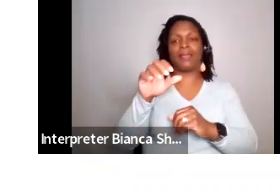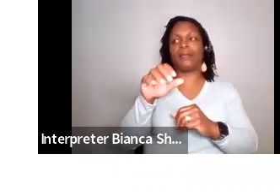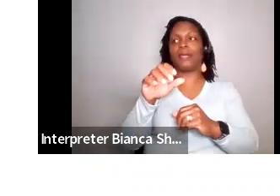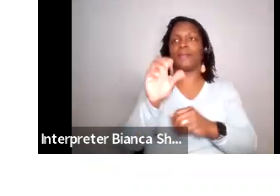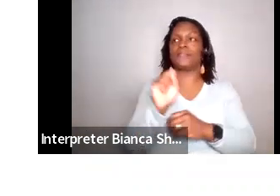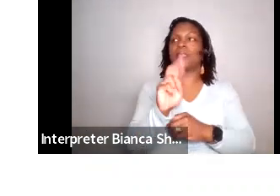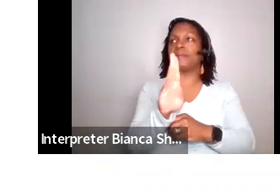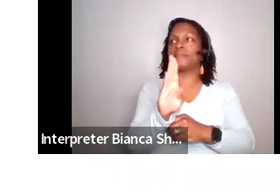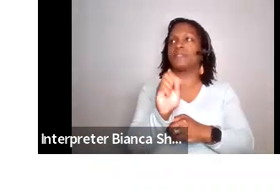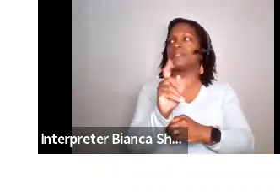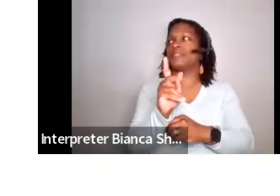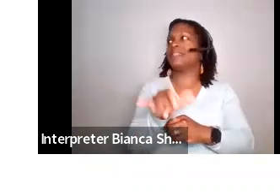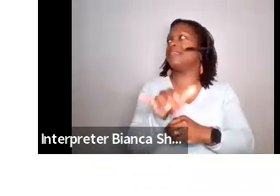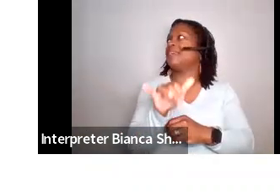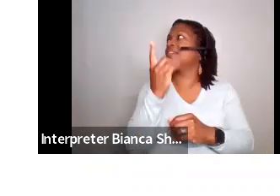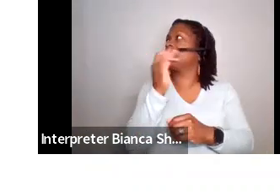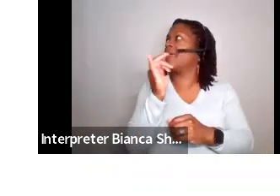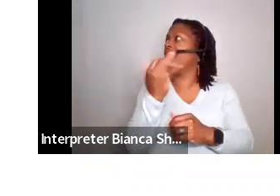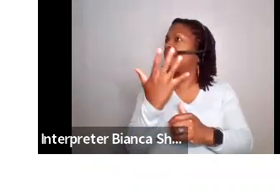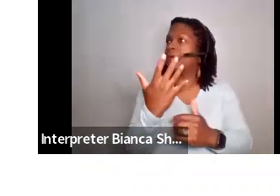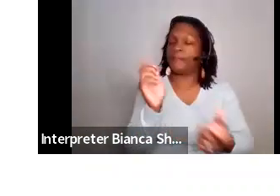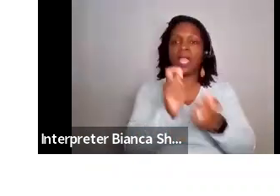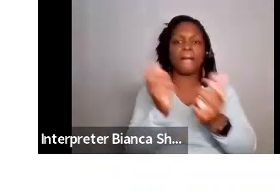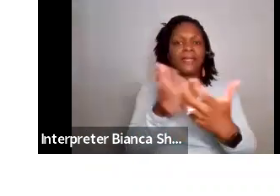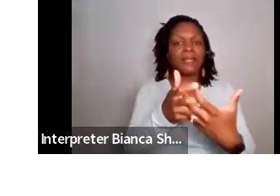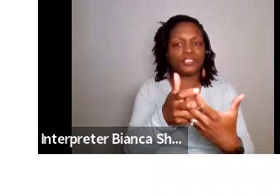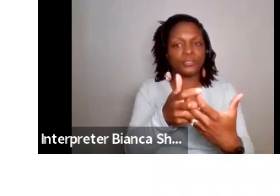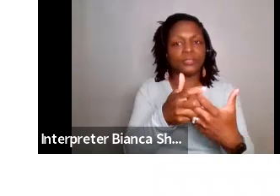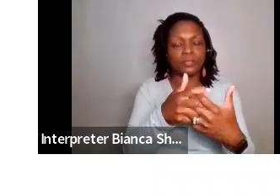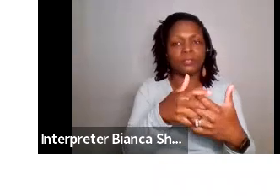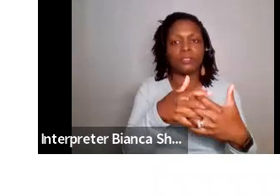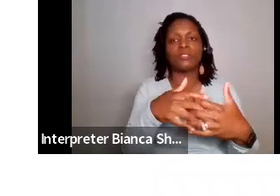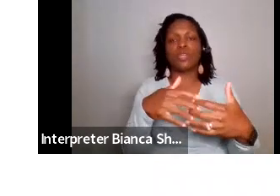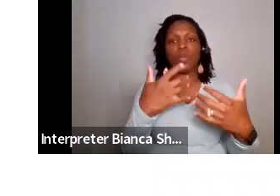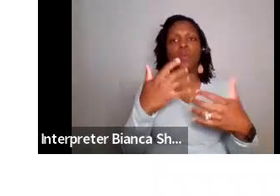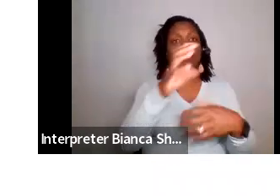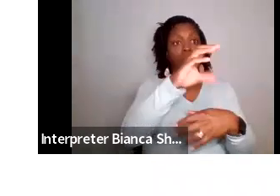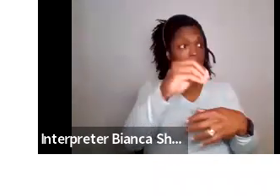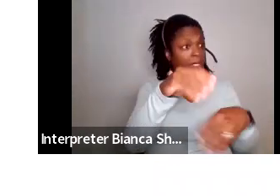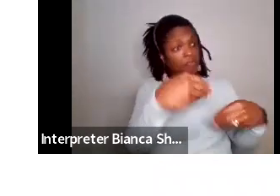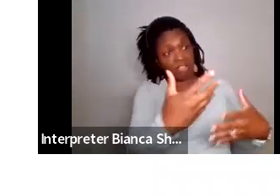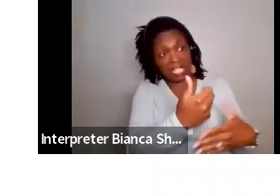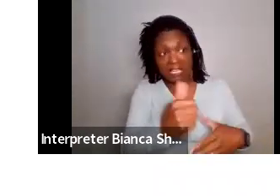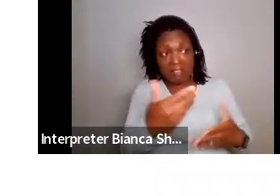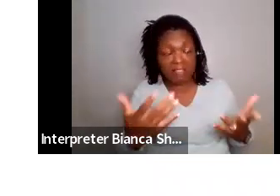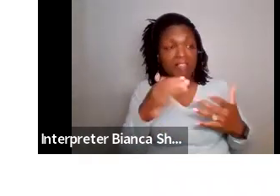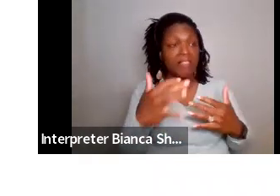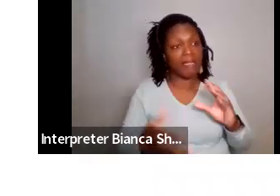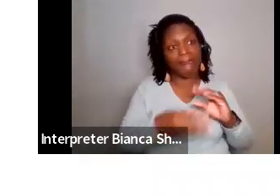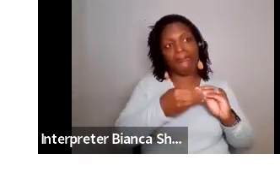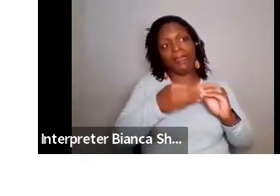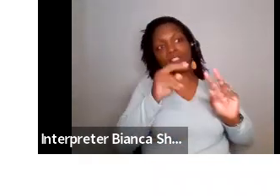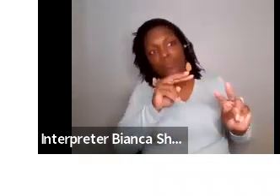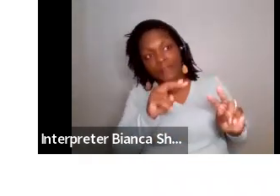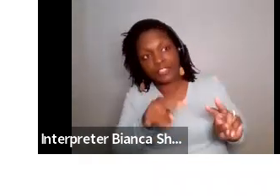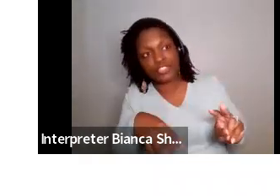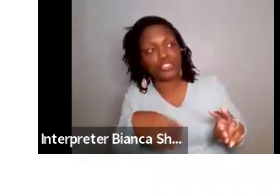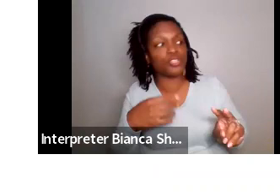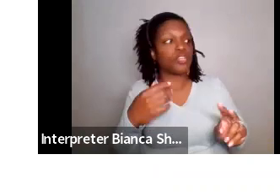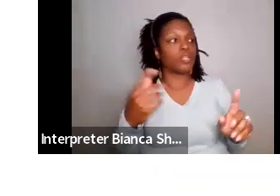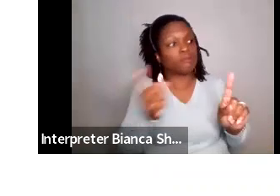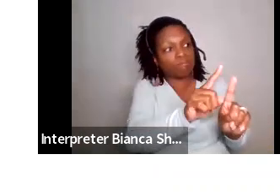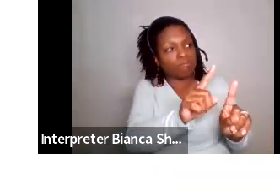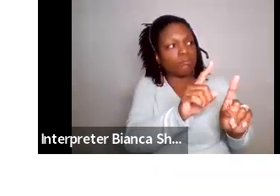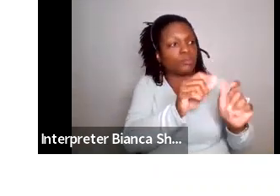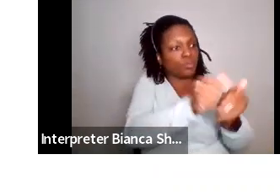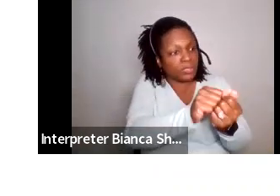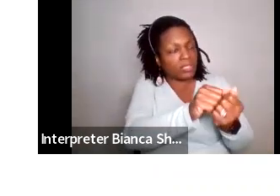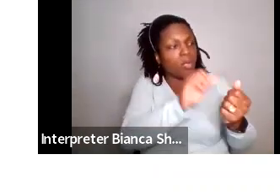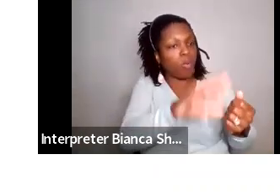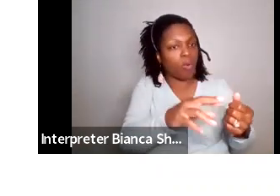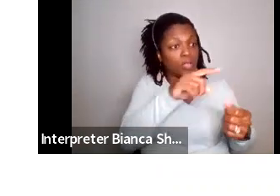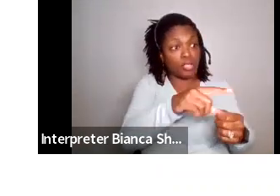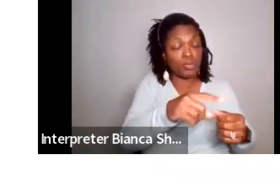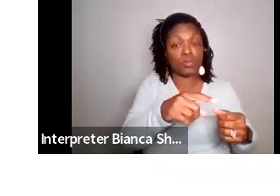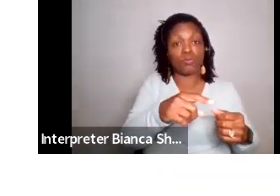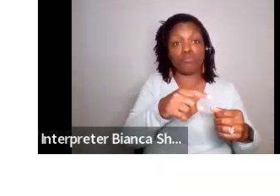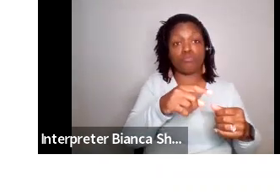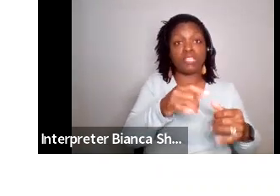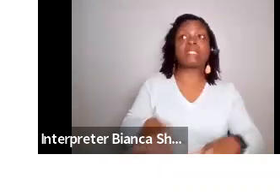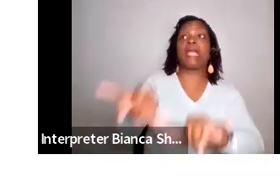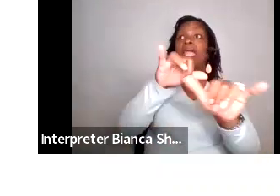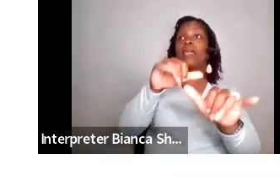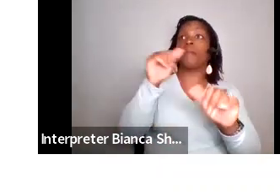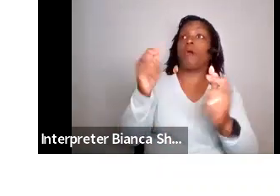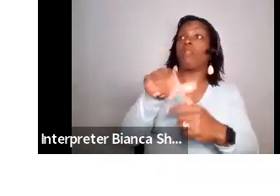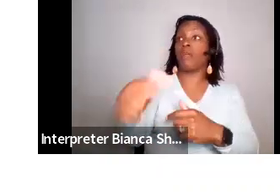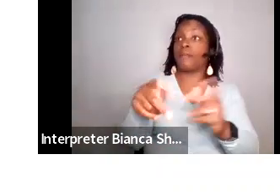I like to think of it as an accommodation, so is the employer providing anything to you like extra supervision, Or do you do all the same duties as everyone else in that position?